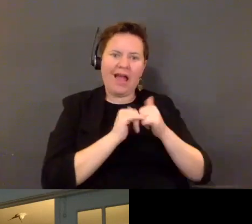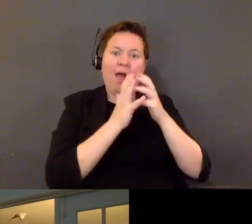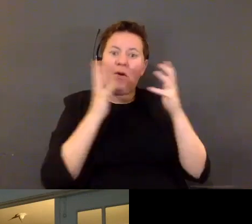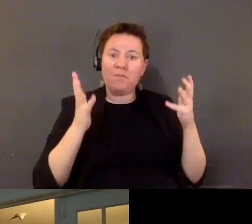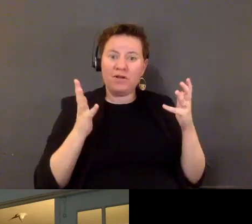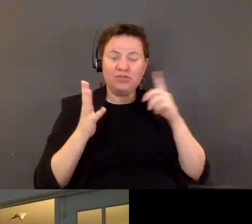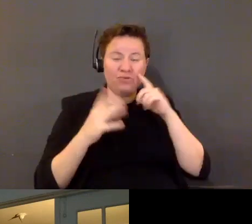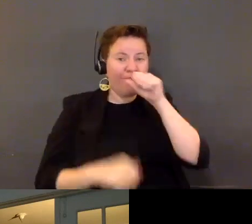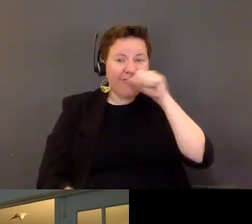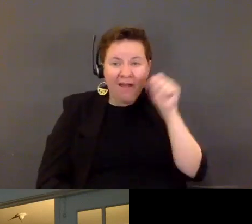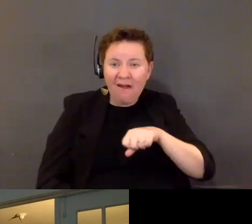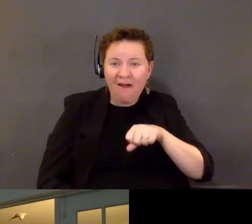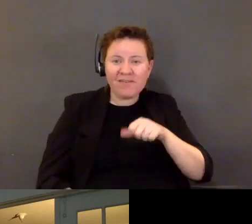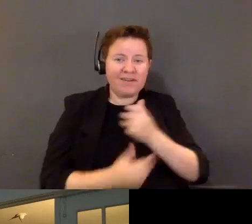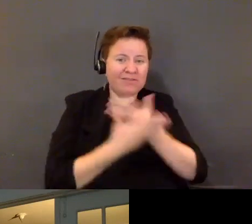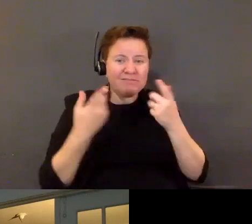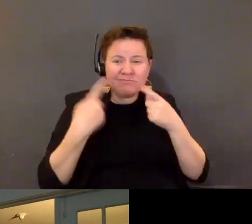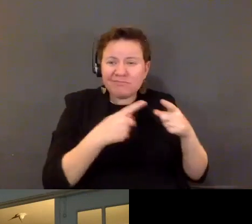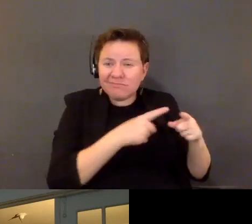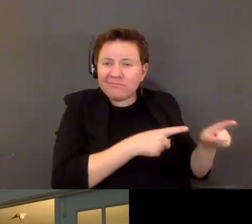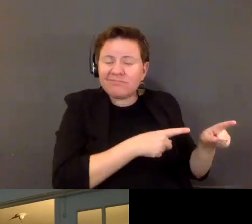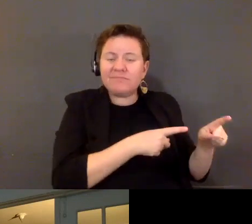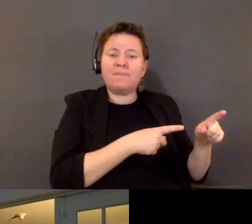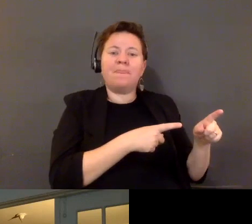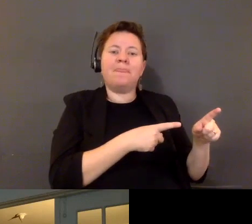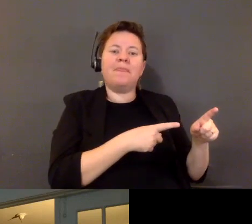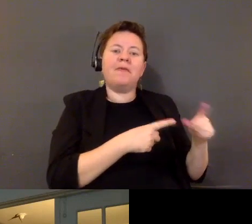loved it and all the things that happened and so um i was wondering if you could talk to